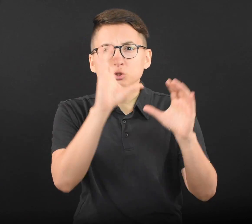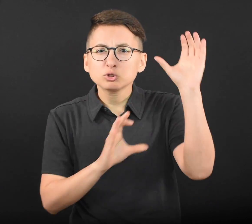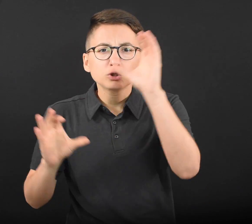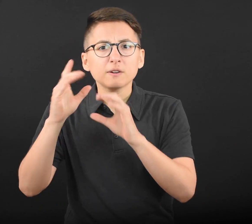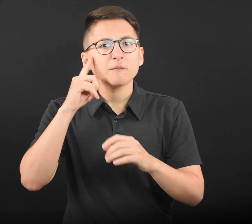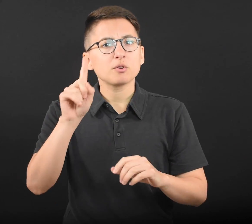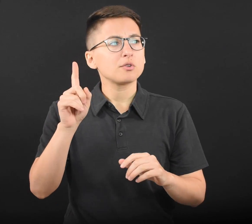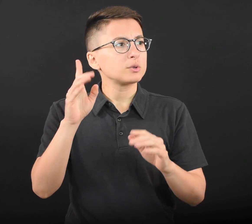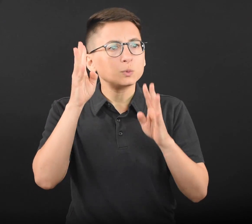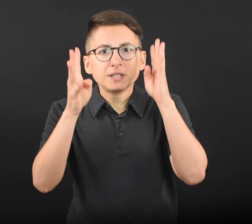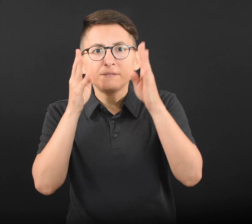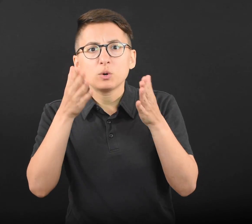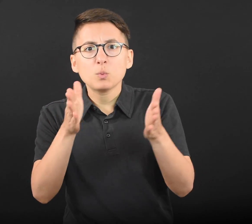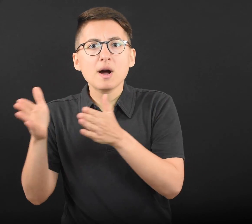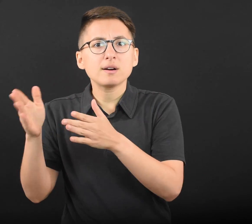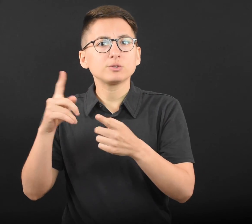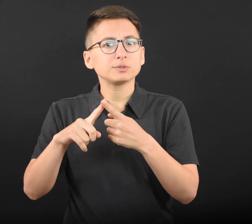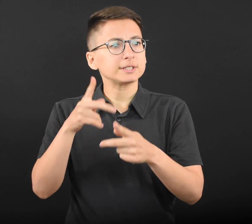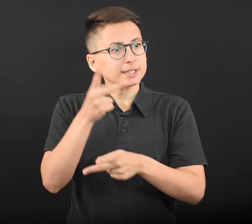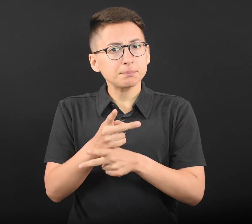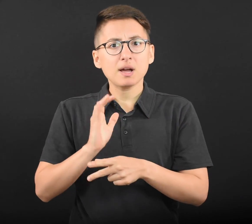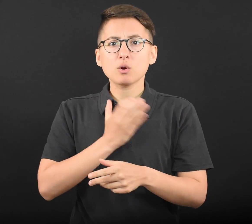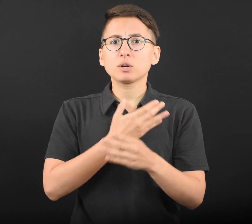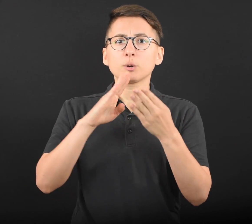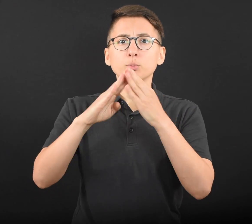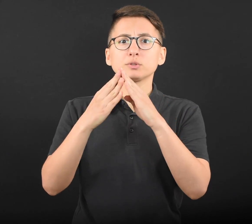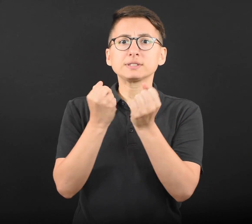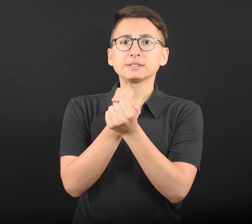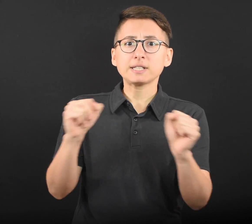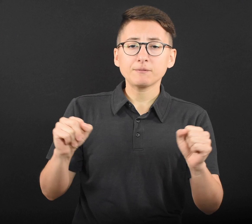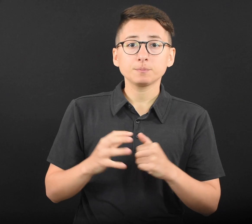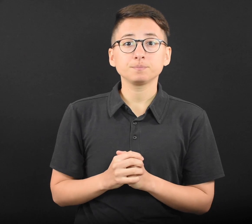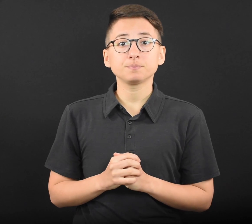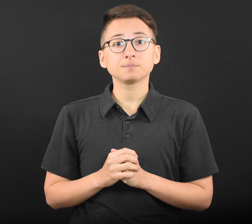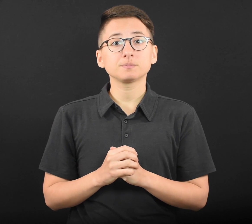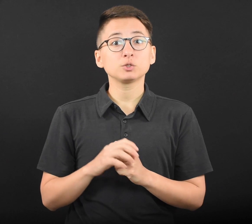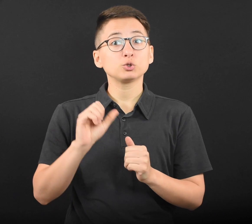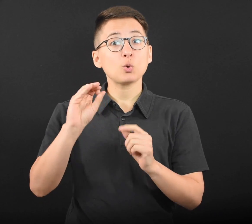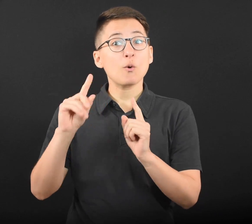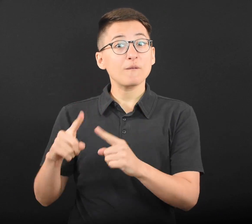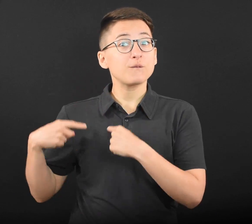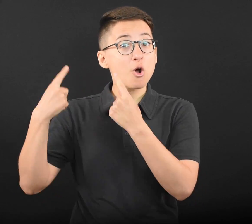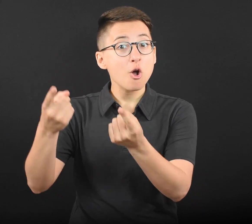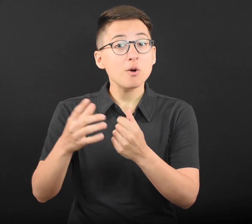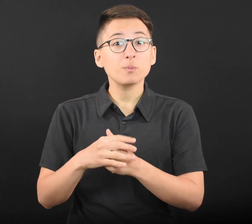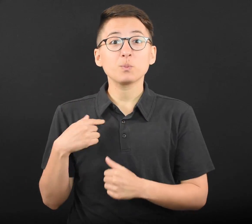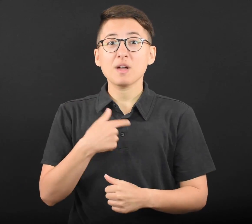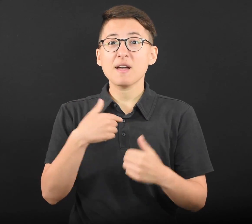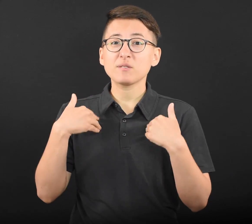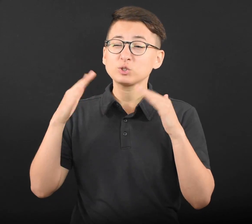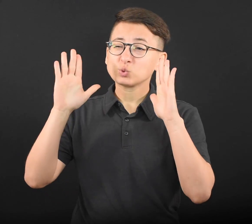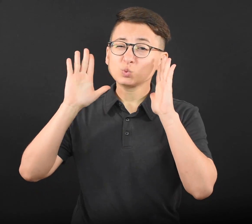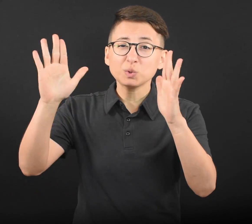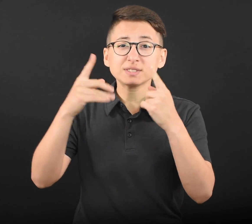to keep our communities safe, ” said Governor Walz. “We’ve had great success in our state so